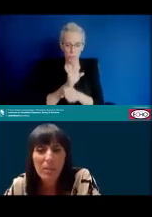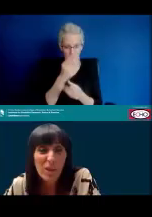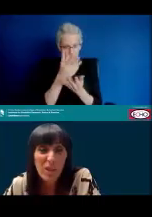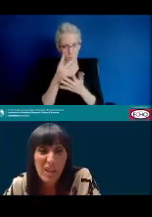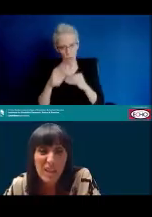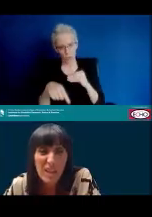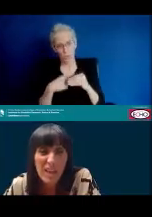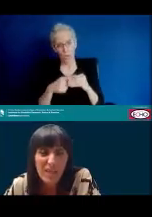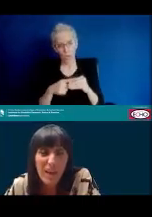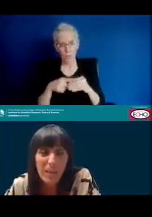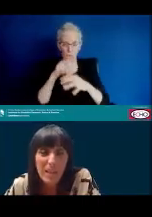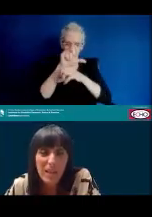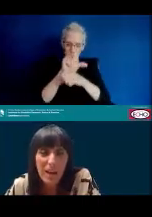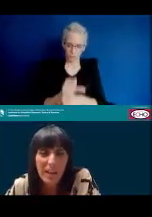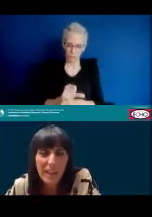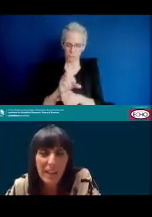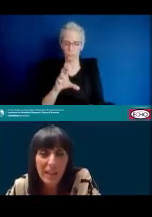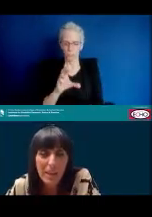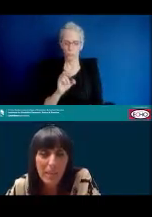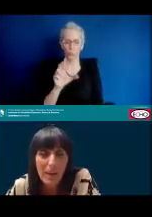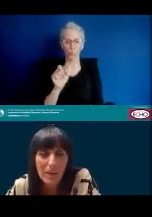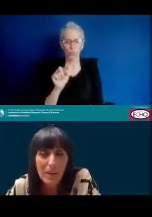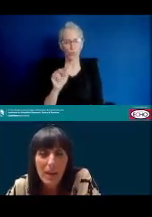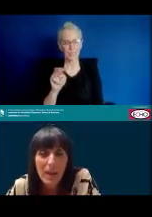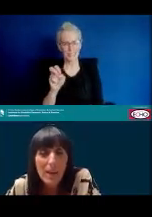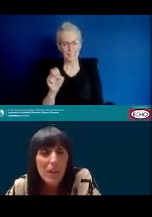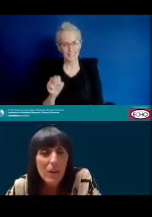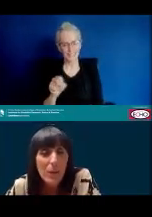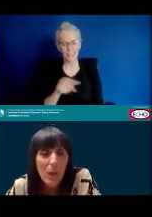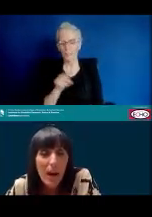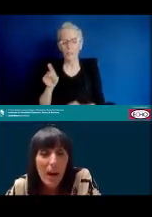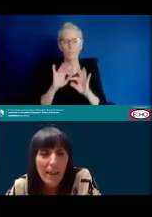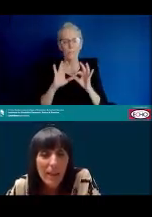routines that the families already care about. So I can